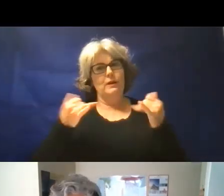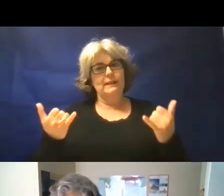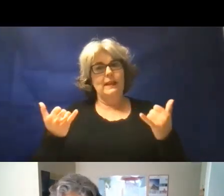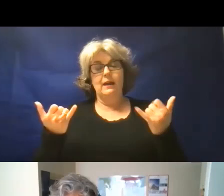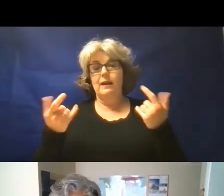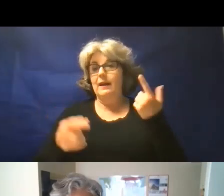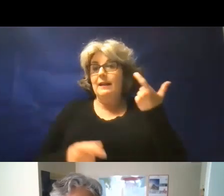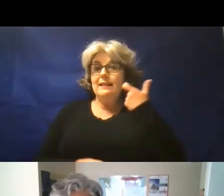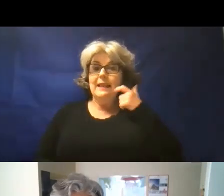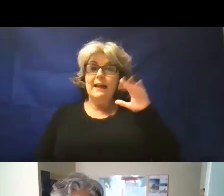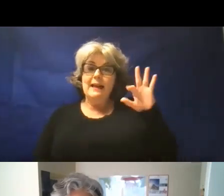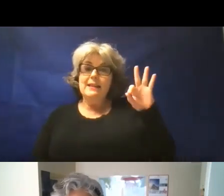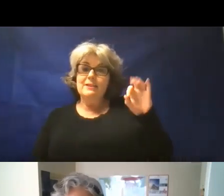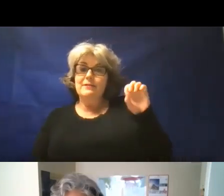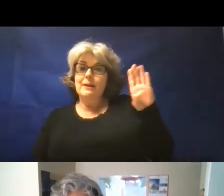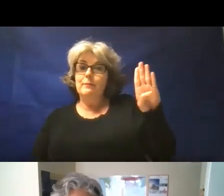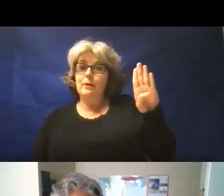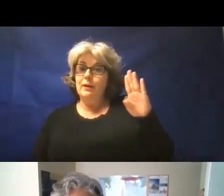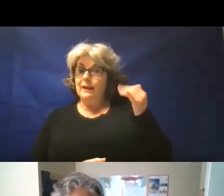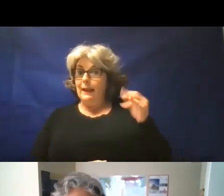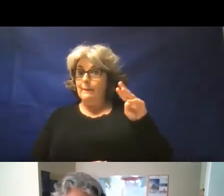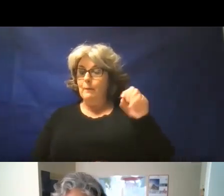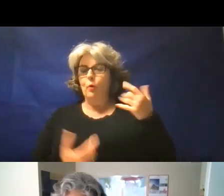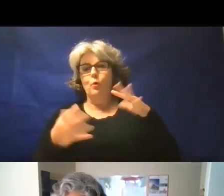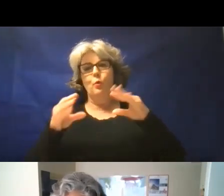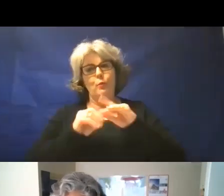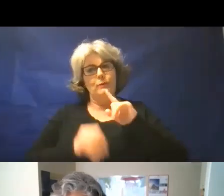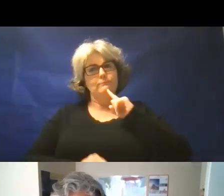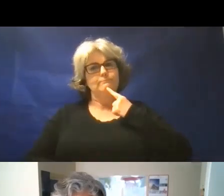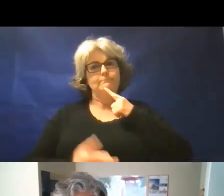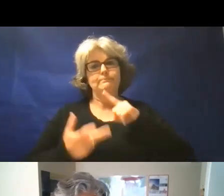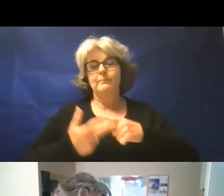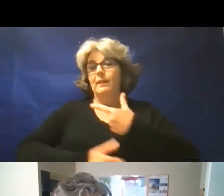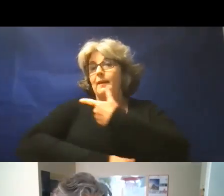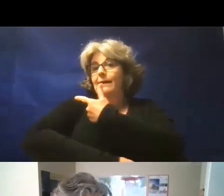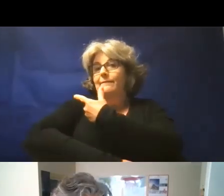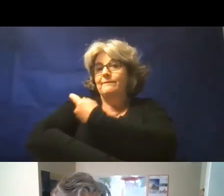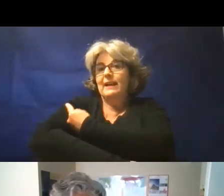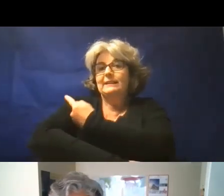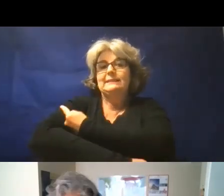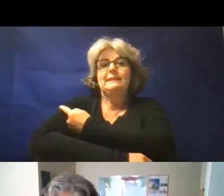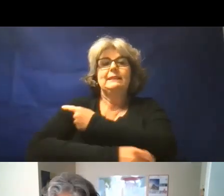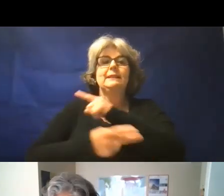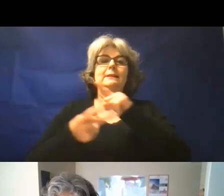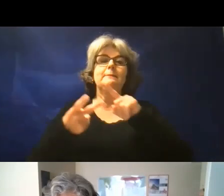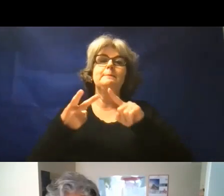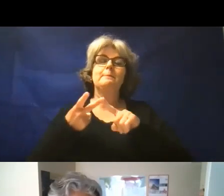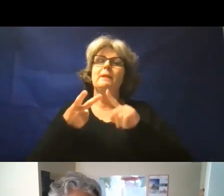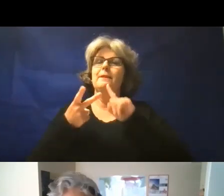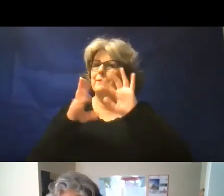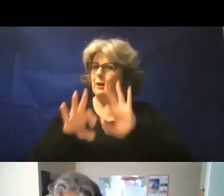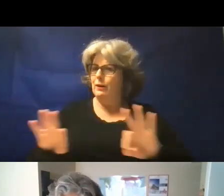and March even more so now vaccine considerations as Cindy mentioned incredibly important one thing